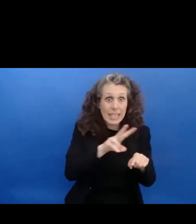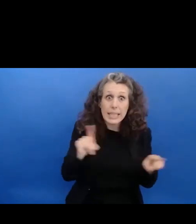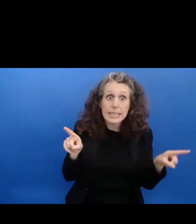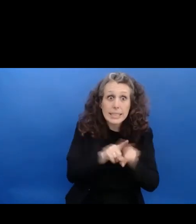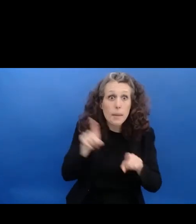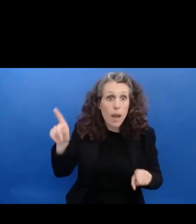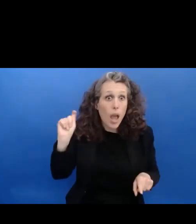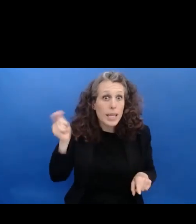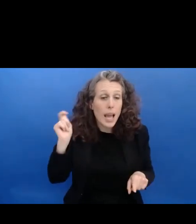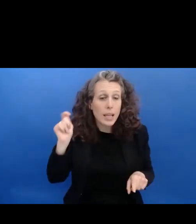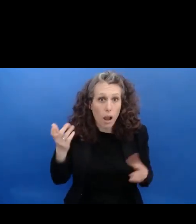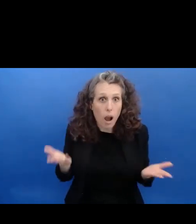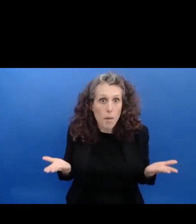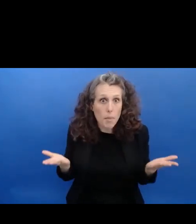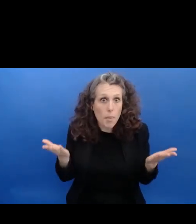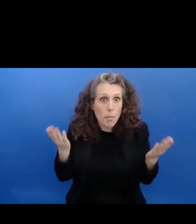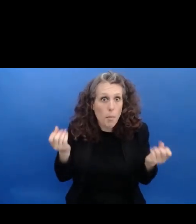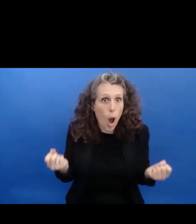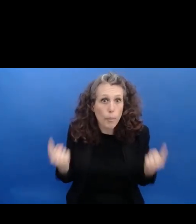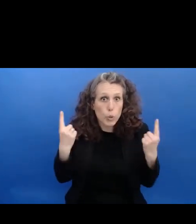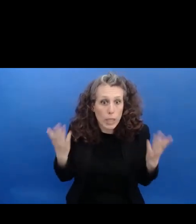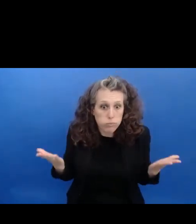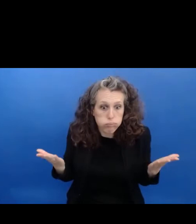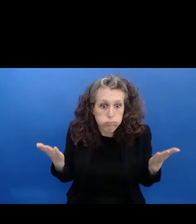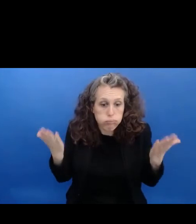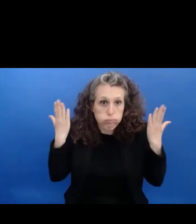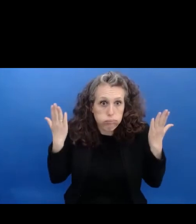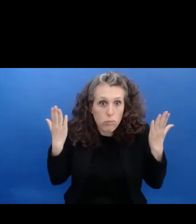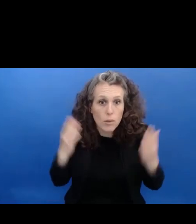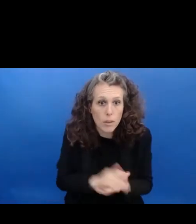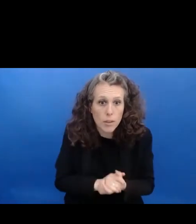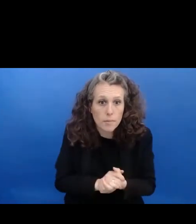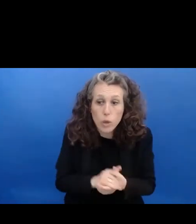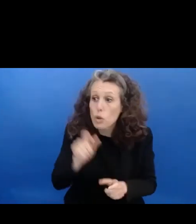people with disabilities do the convention on the rights of persons with disabilities